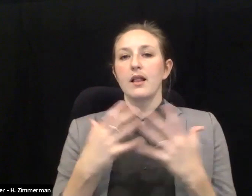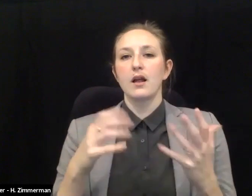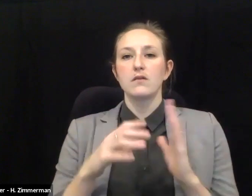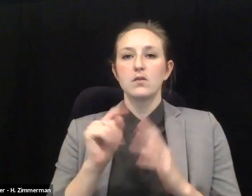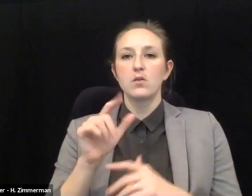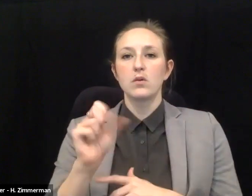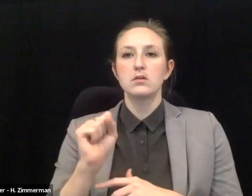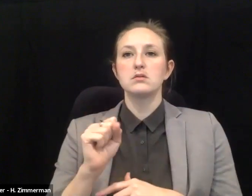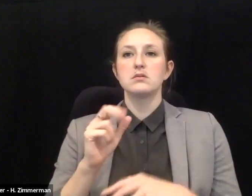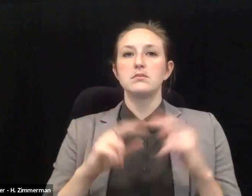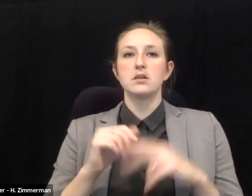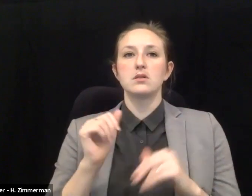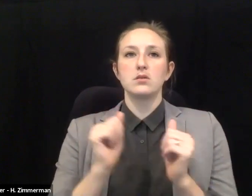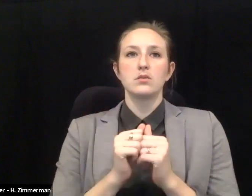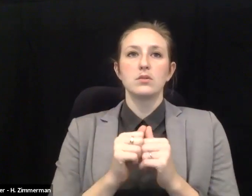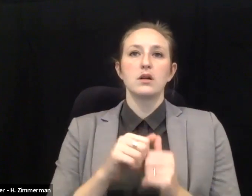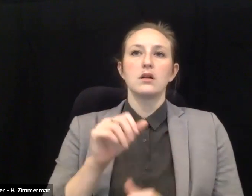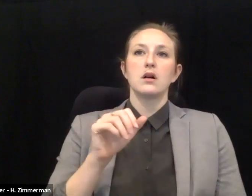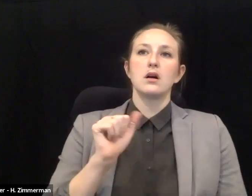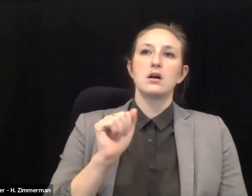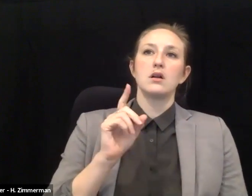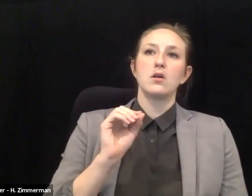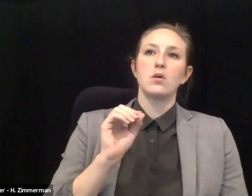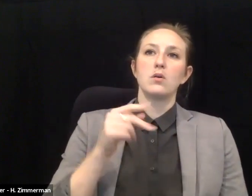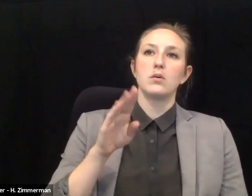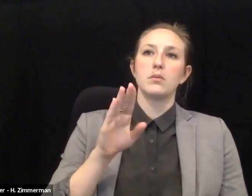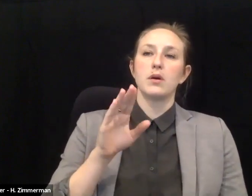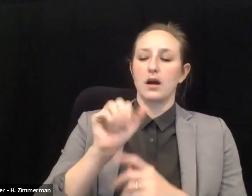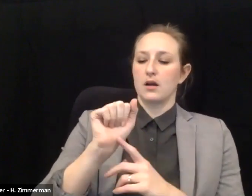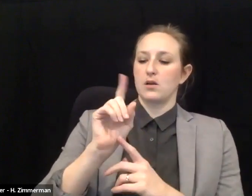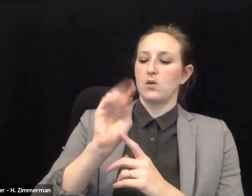Microsoft office, Adobe and some other programs. That we found to be